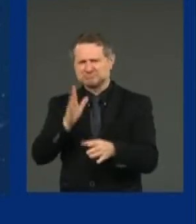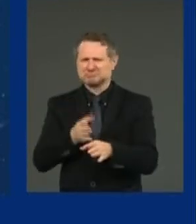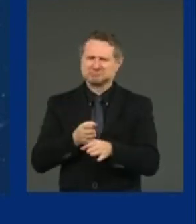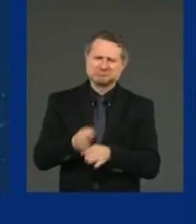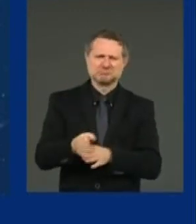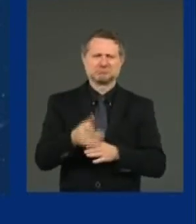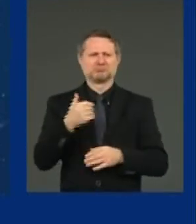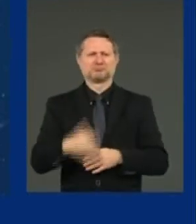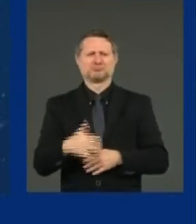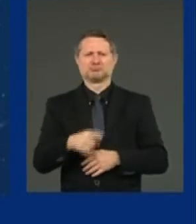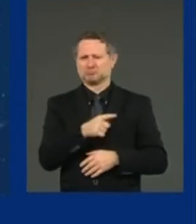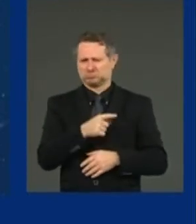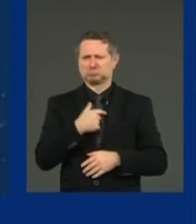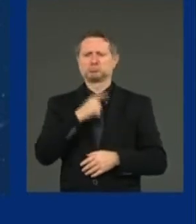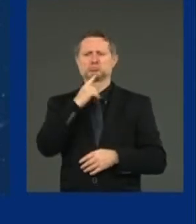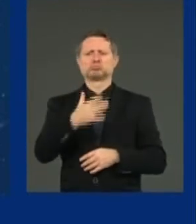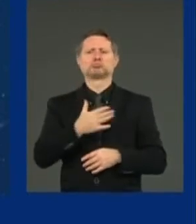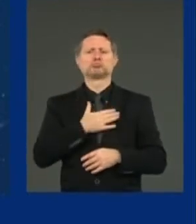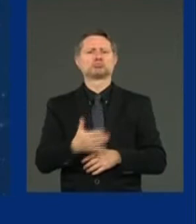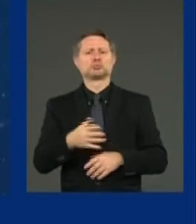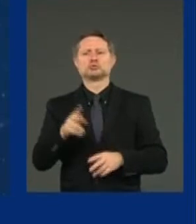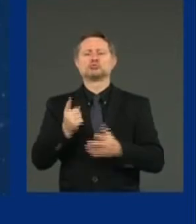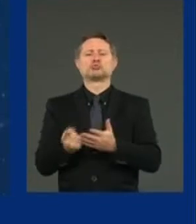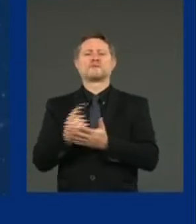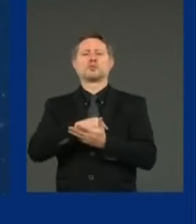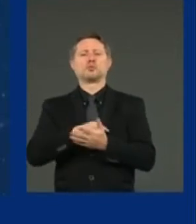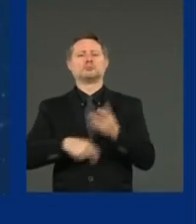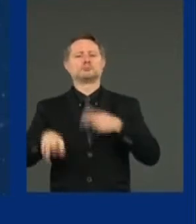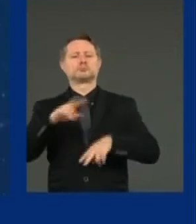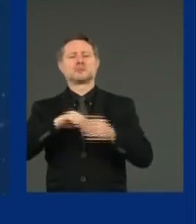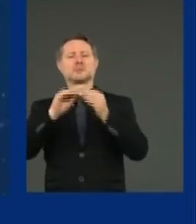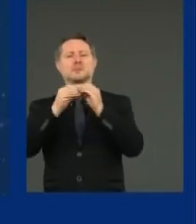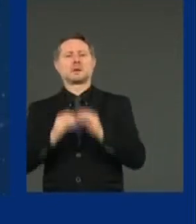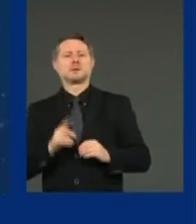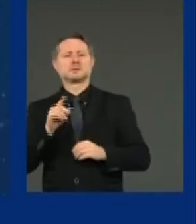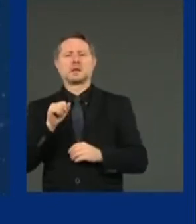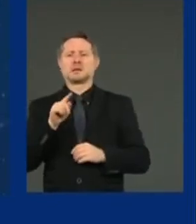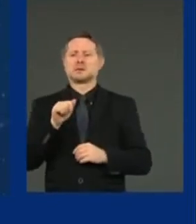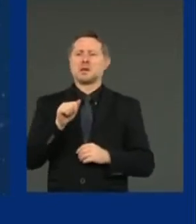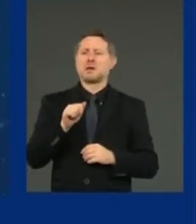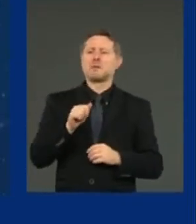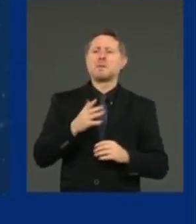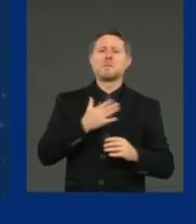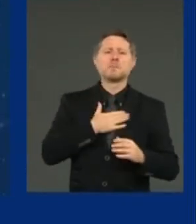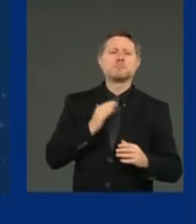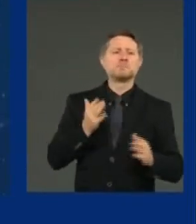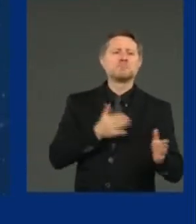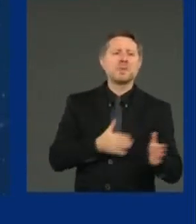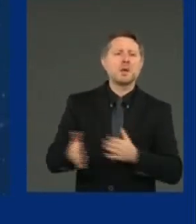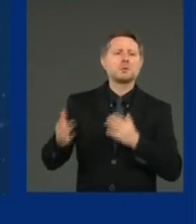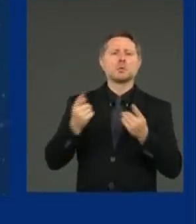WE CAN GET ARE THE BEST PATH FORWARD. A NATIONWIDE EXPERT HAS AGREED